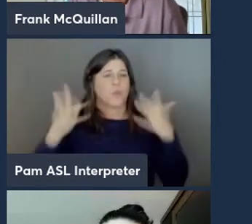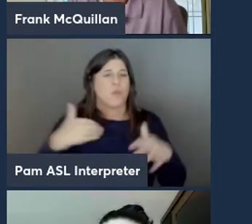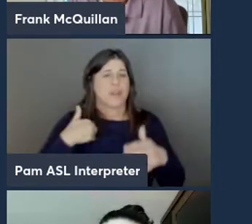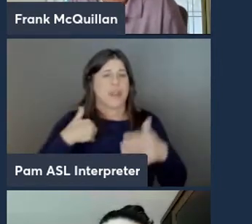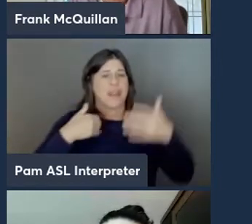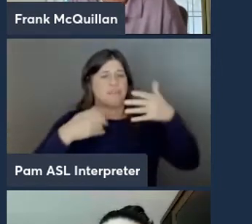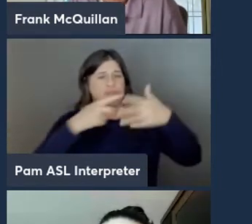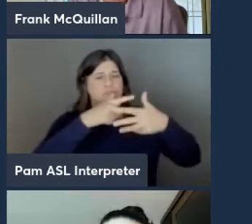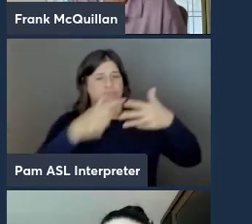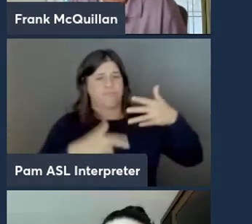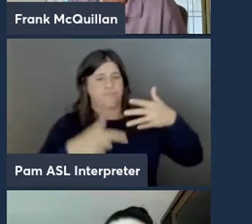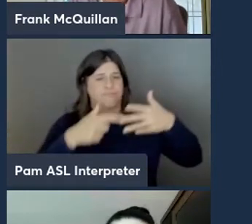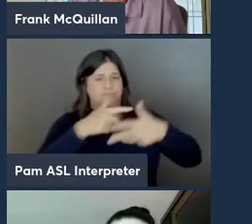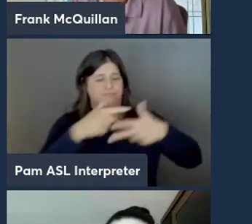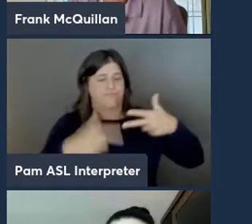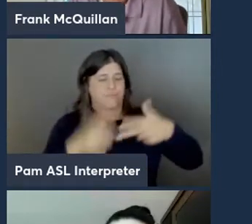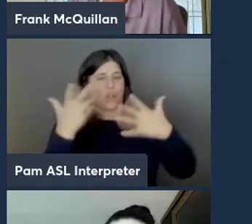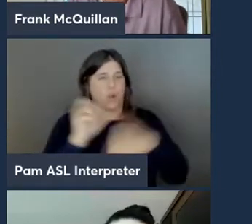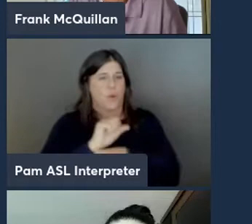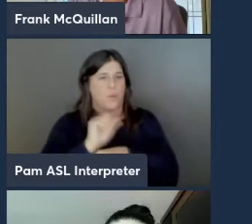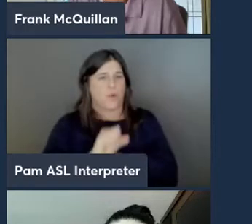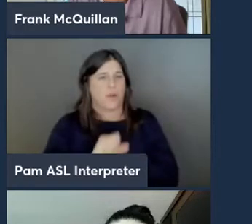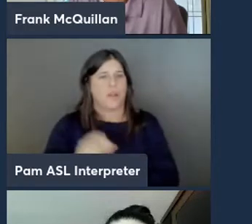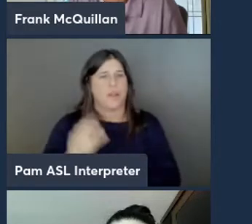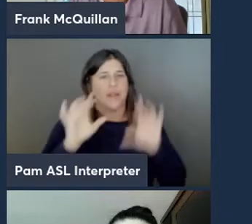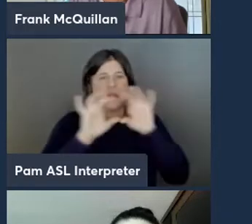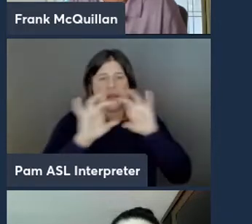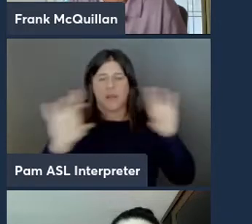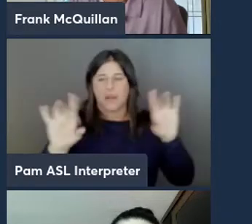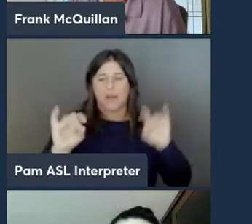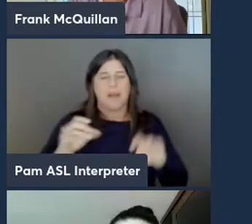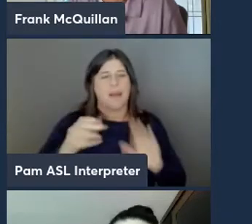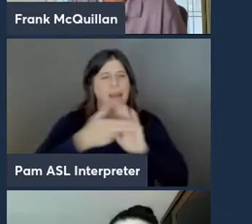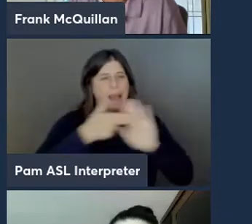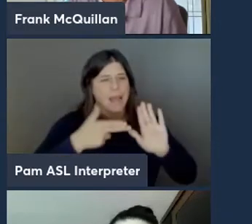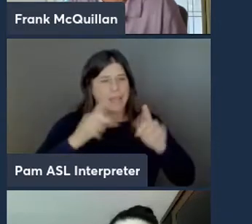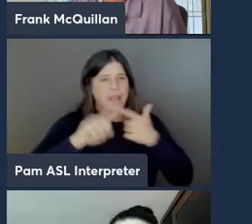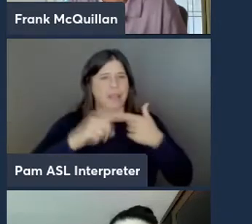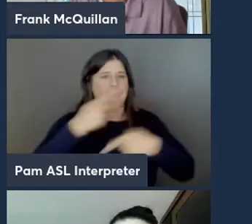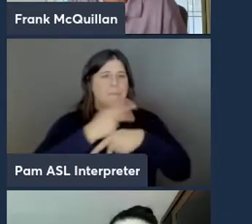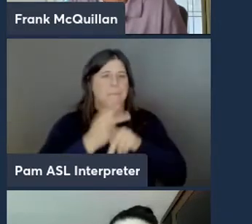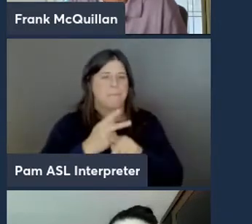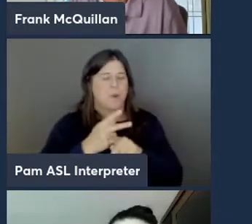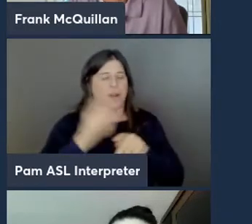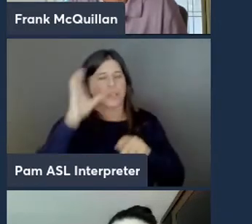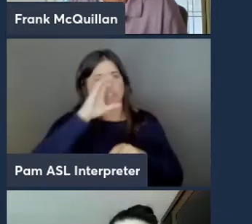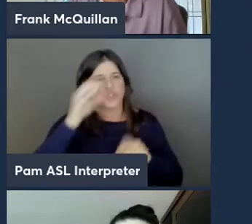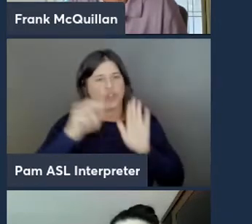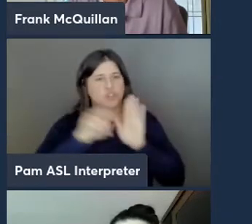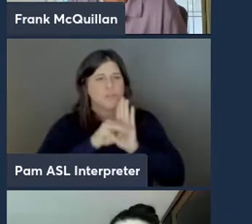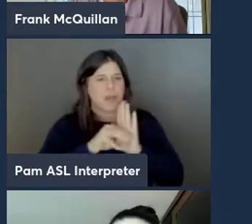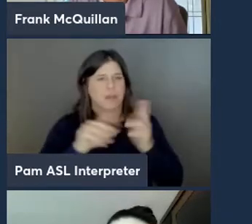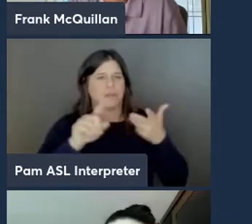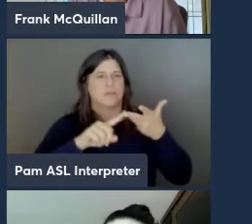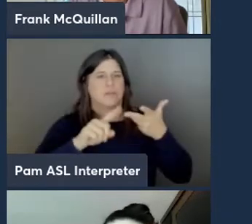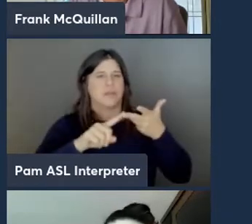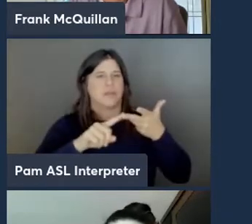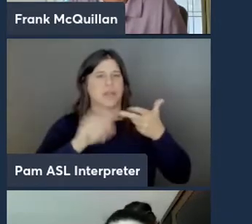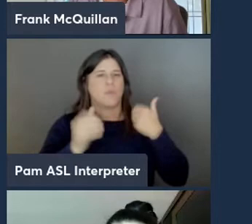that we already have a few features working. We have the highlighted categories that I mentioned. We have the product search model that I mentioned as well, as well as the recommendations feature.